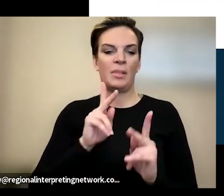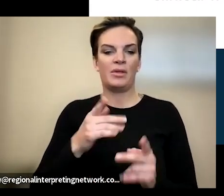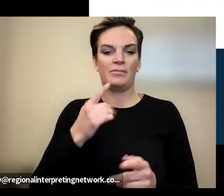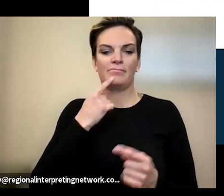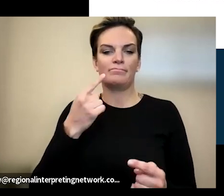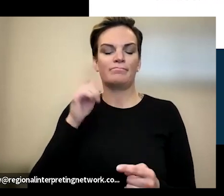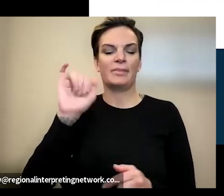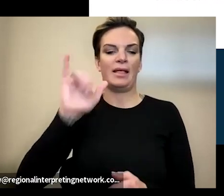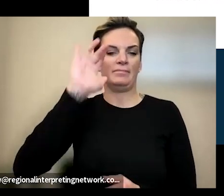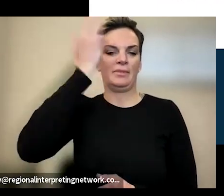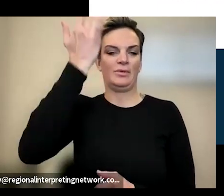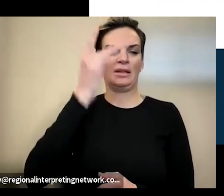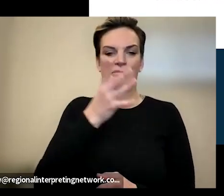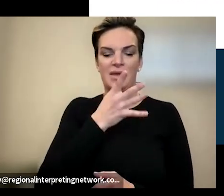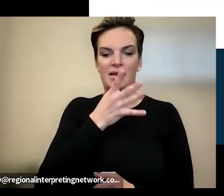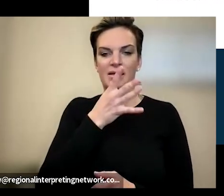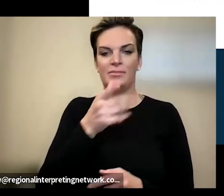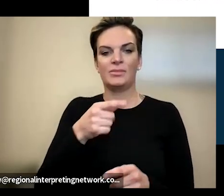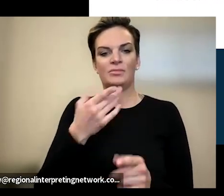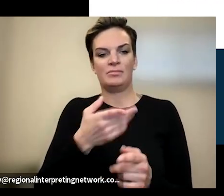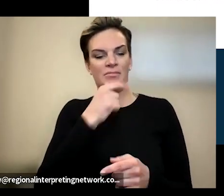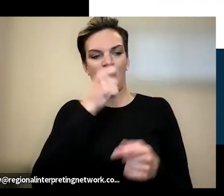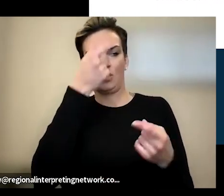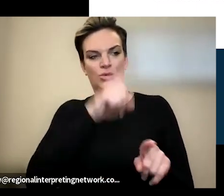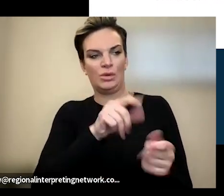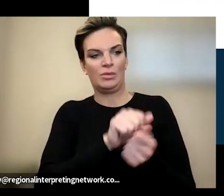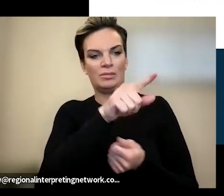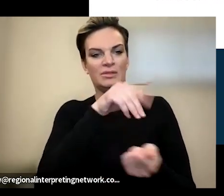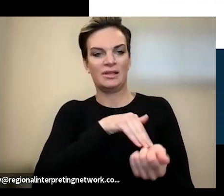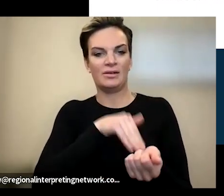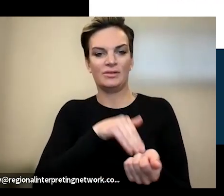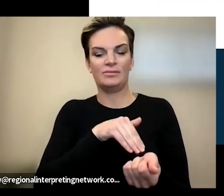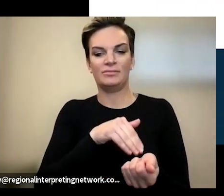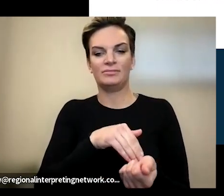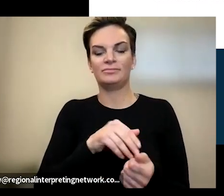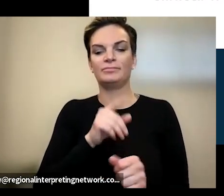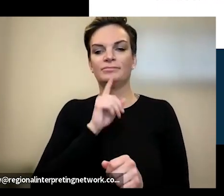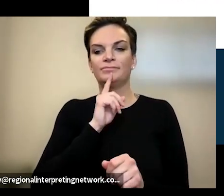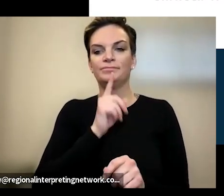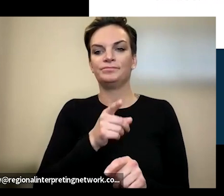different diagnosis. And, really what this speaks to is, you know, a clinician's assumption